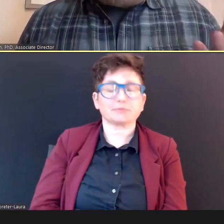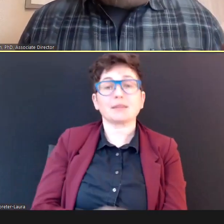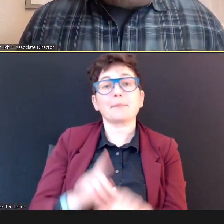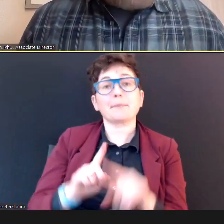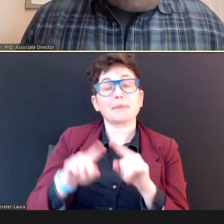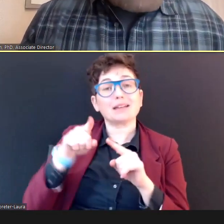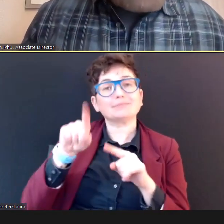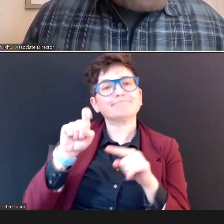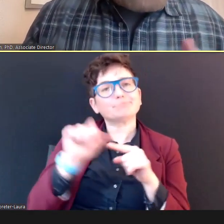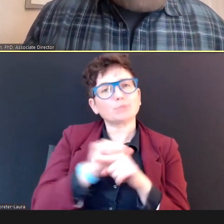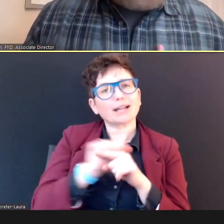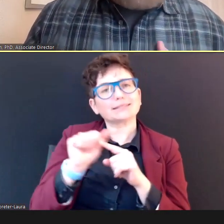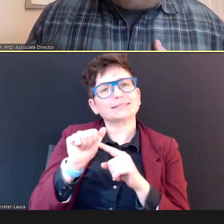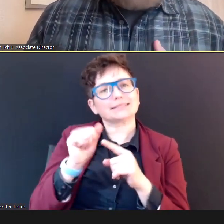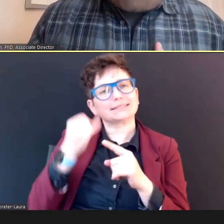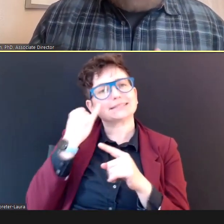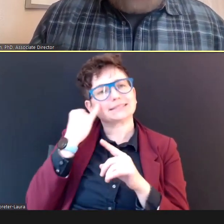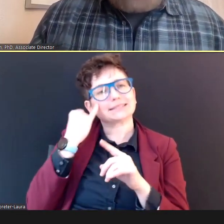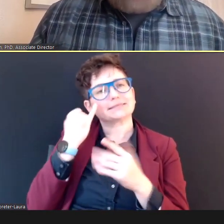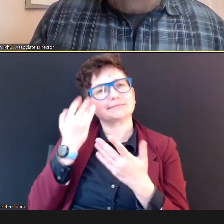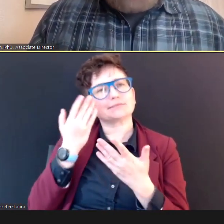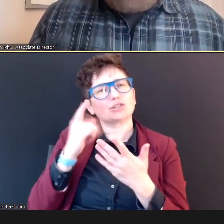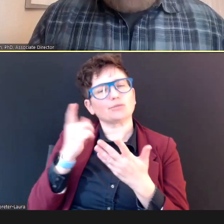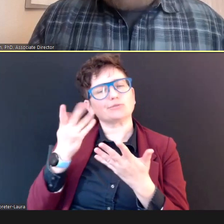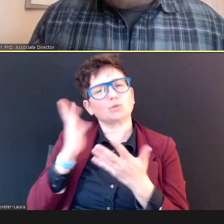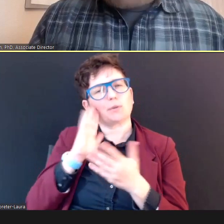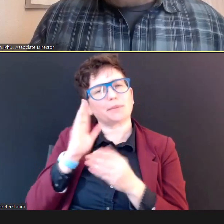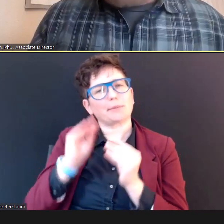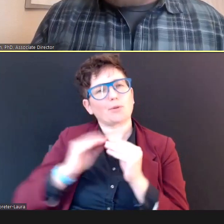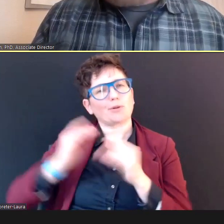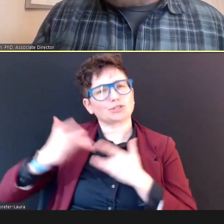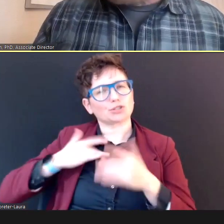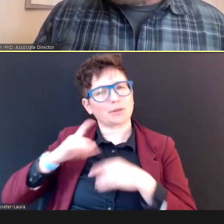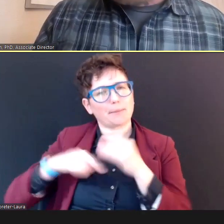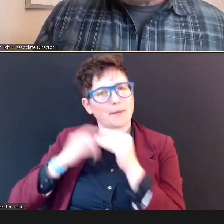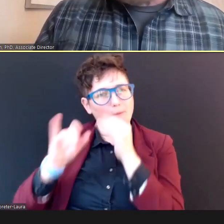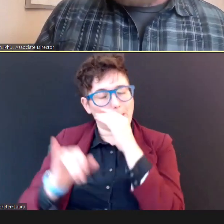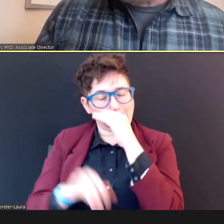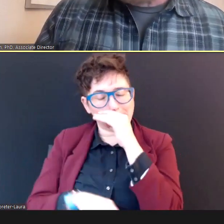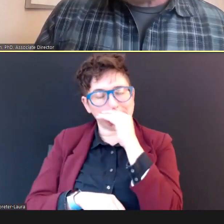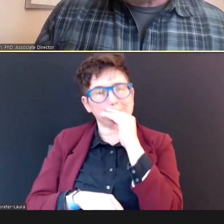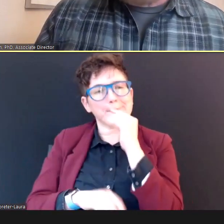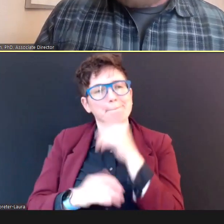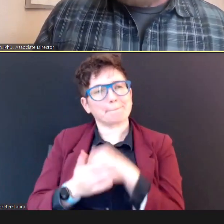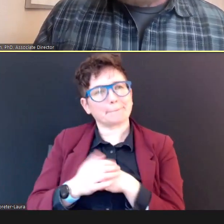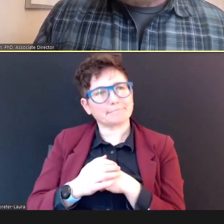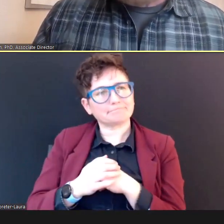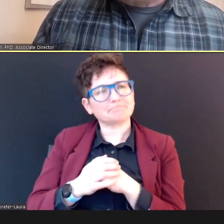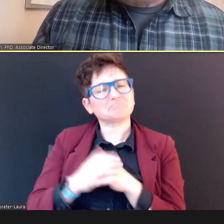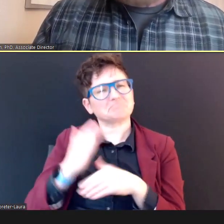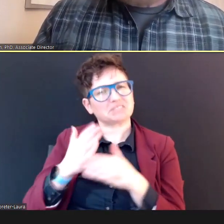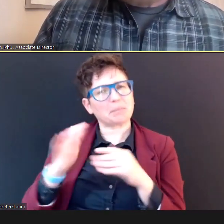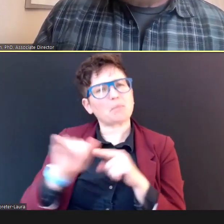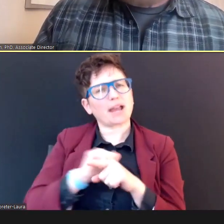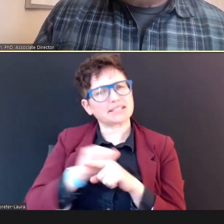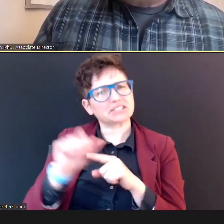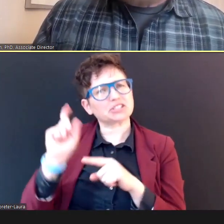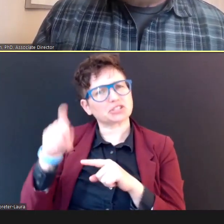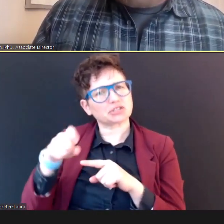you're more likely to be concerned about that um so give a give some practice to